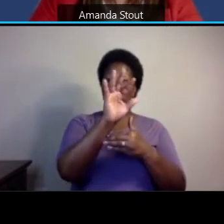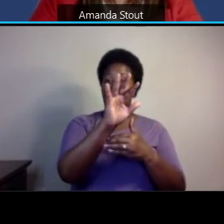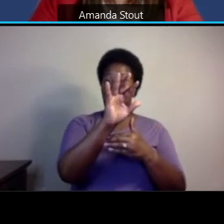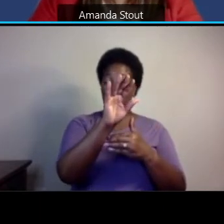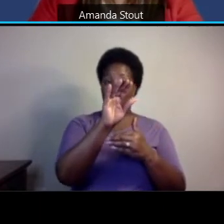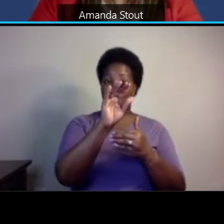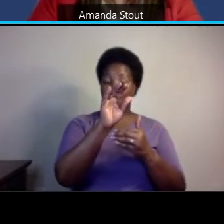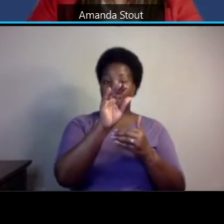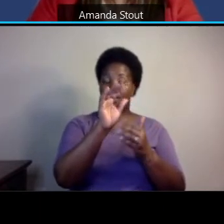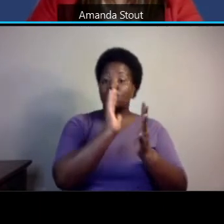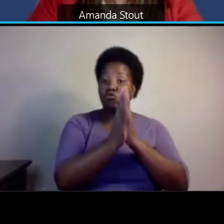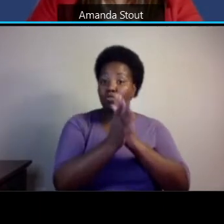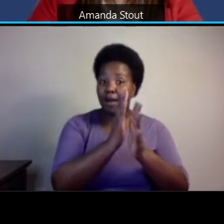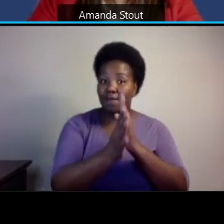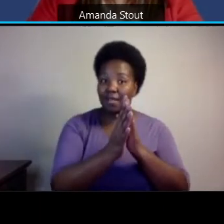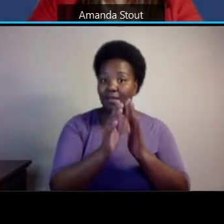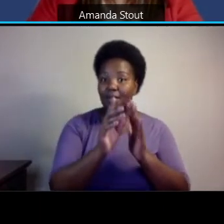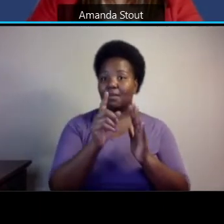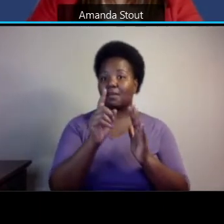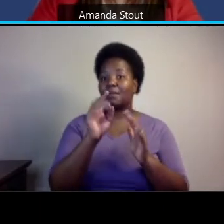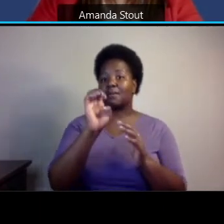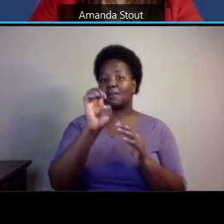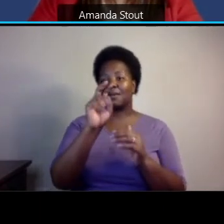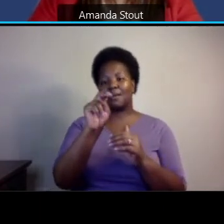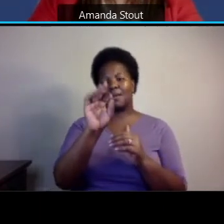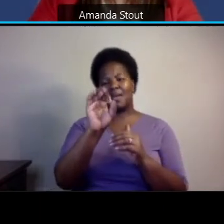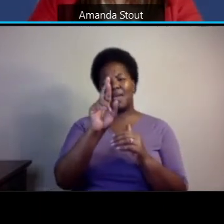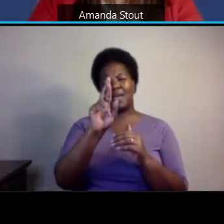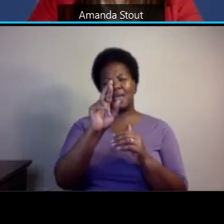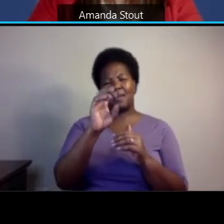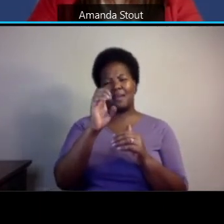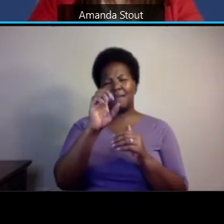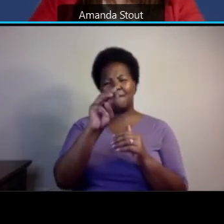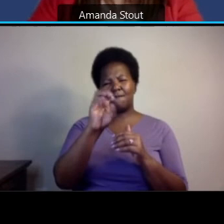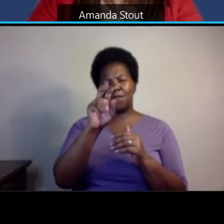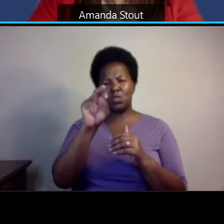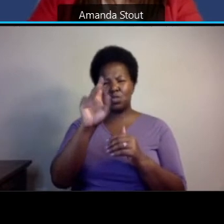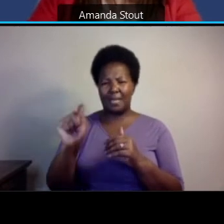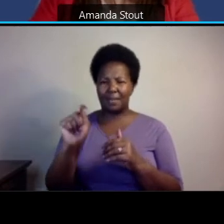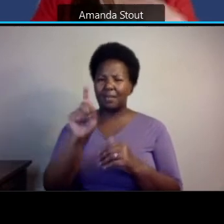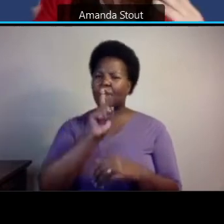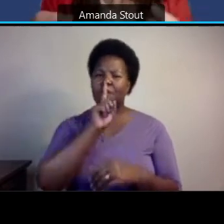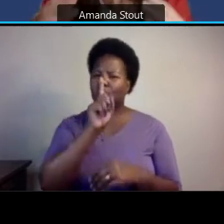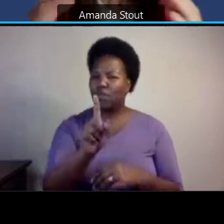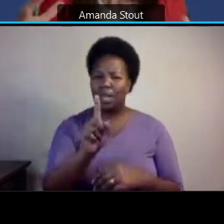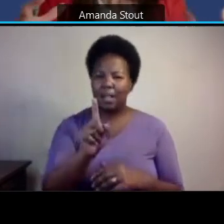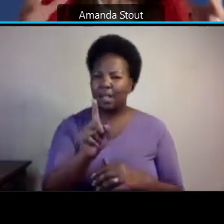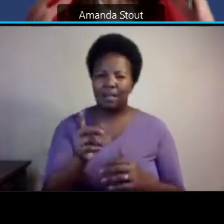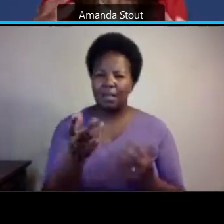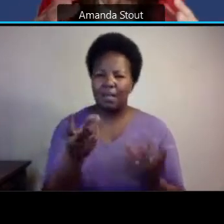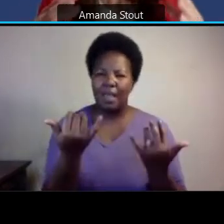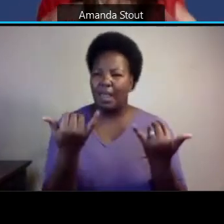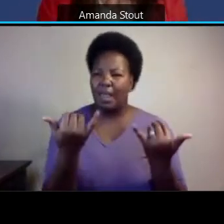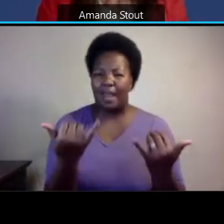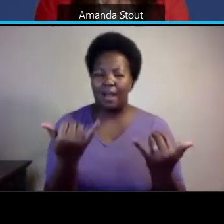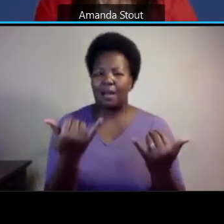toolbox um and as i mentioned it is not um you know there's an integral part of the design so